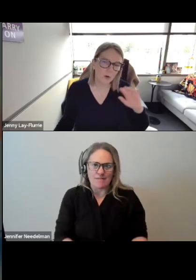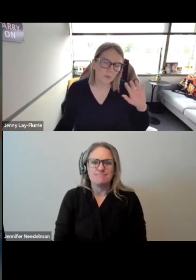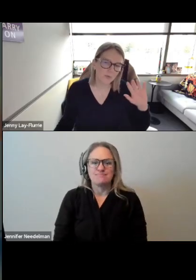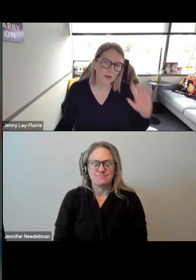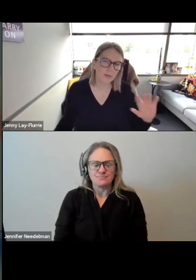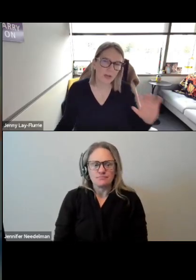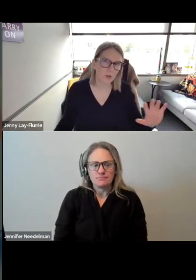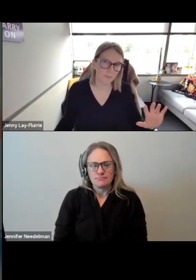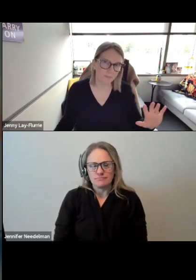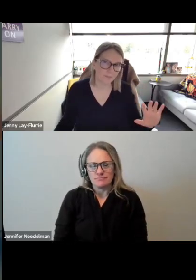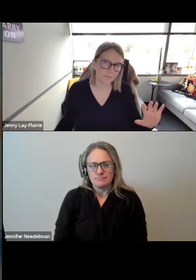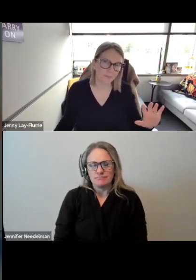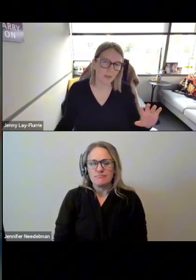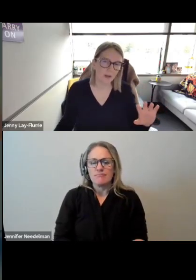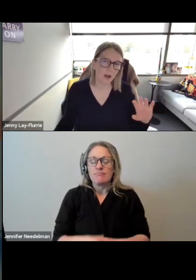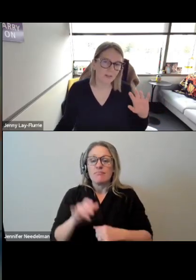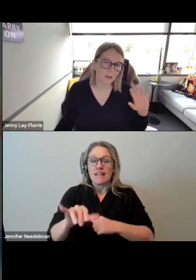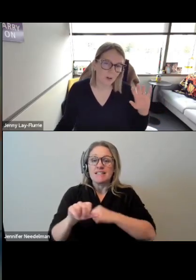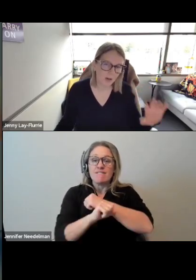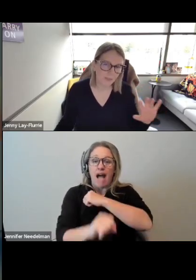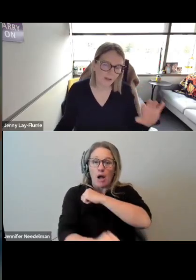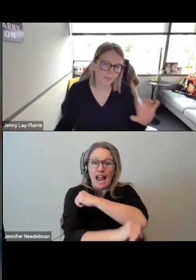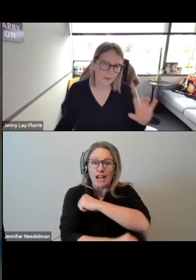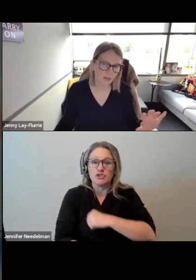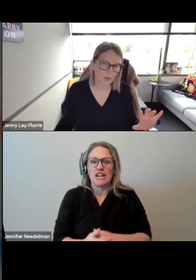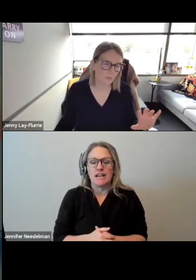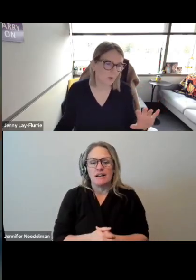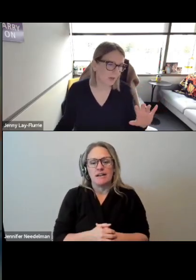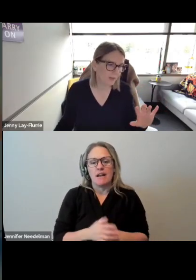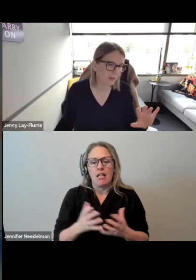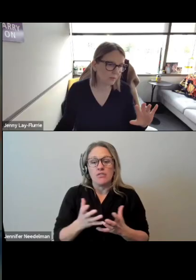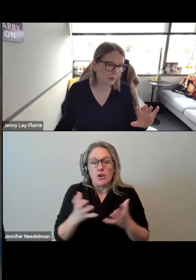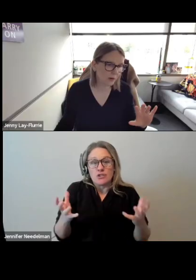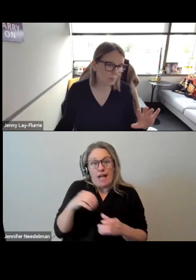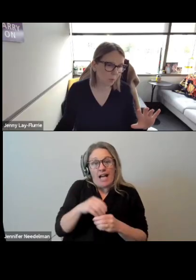So, foundation and there's a lot in that foundation which I think is very